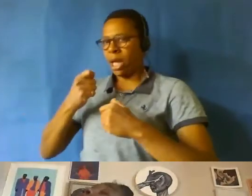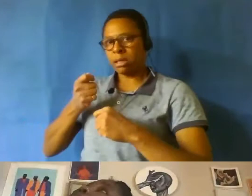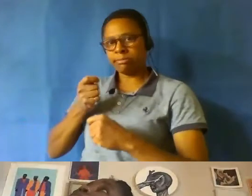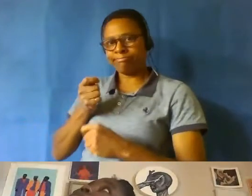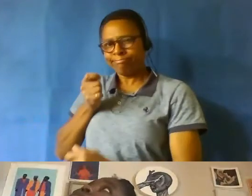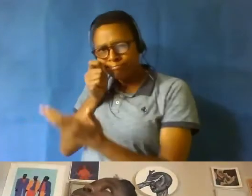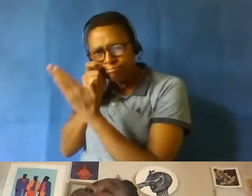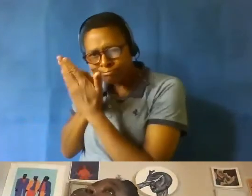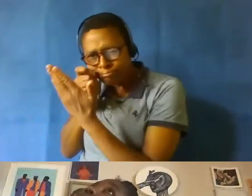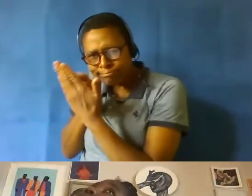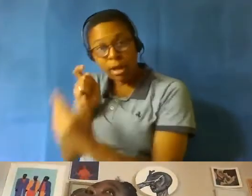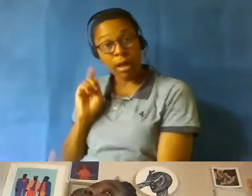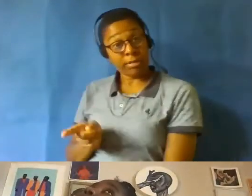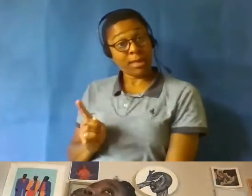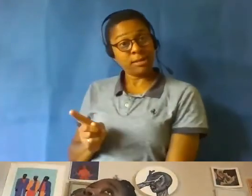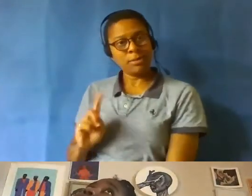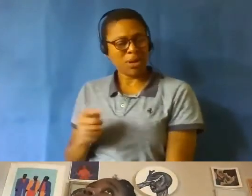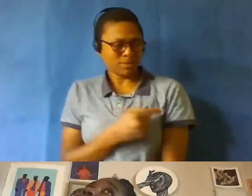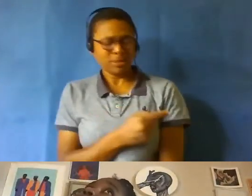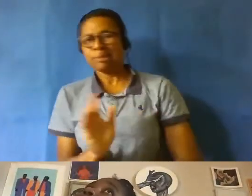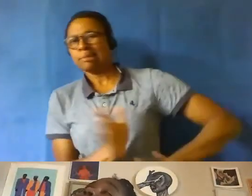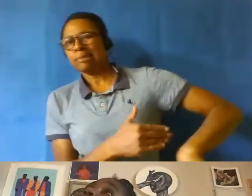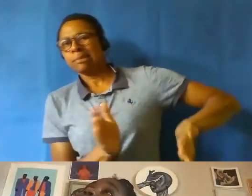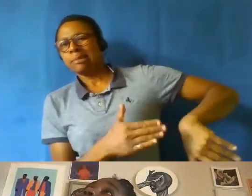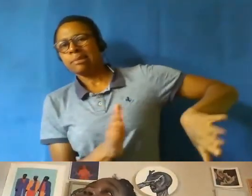of communication or other forms of identification that people can't quite